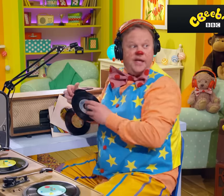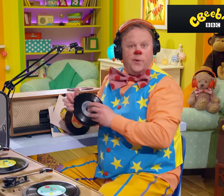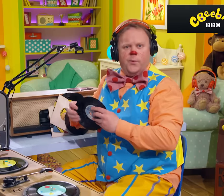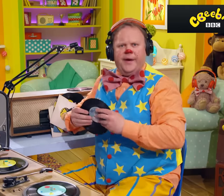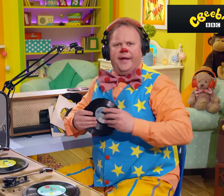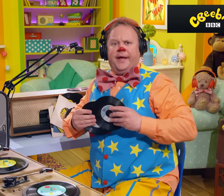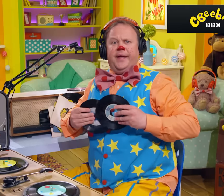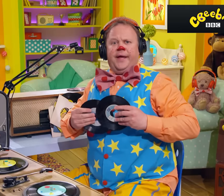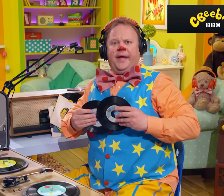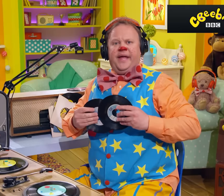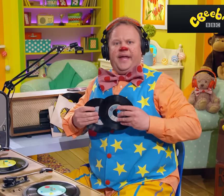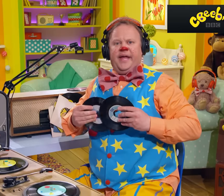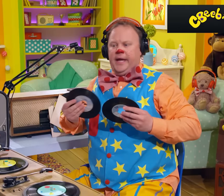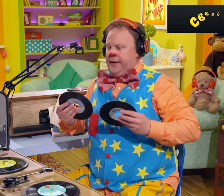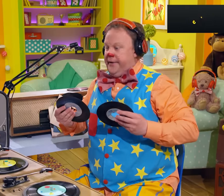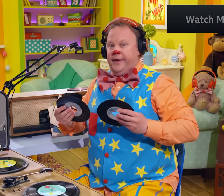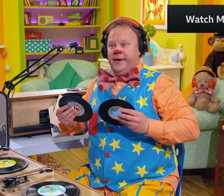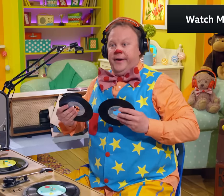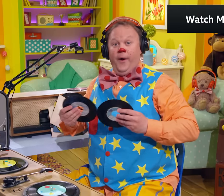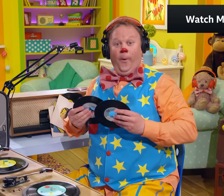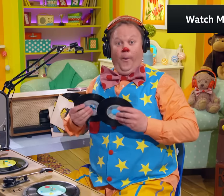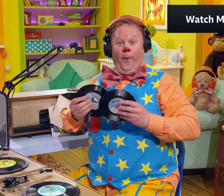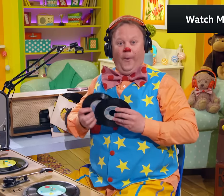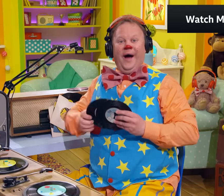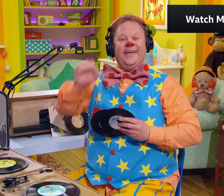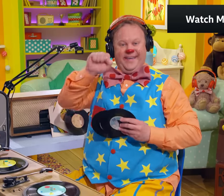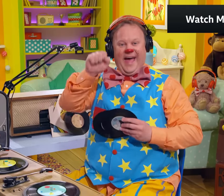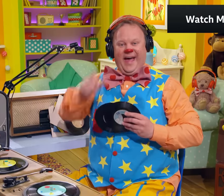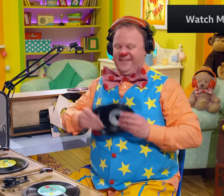please could you show us the sign for radio oh yes